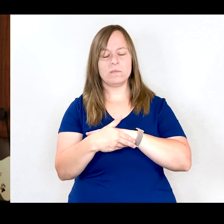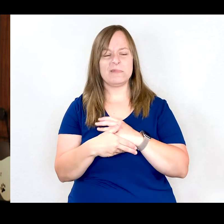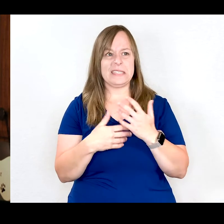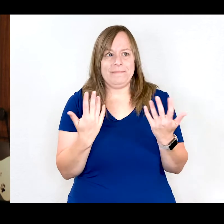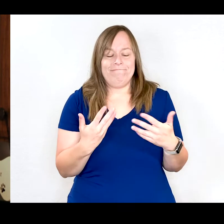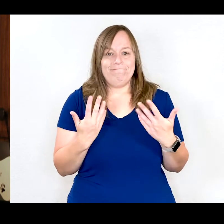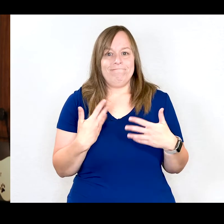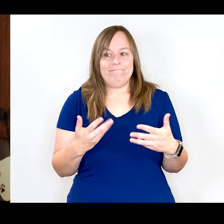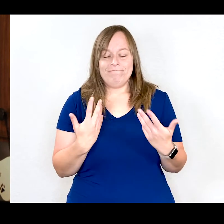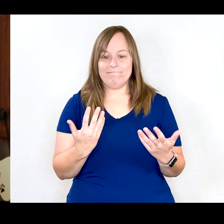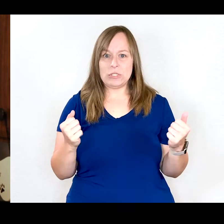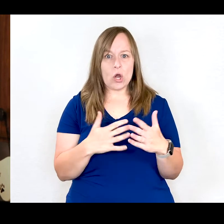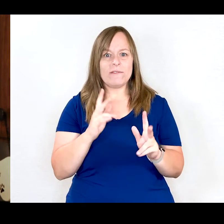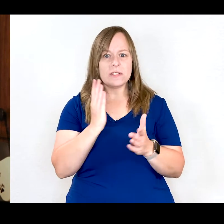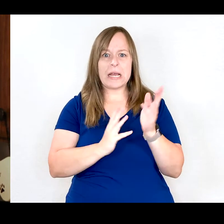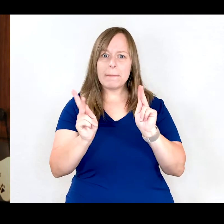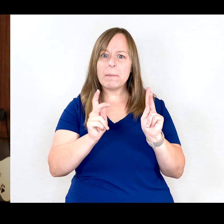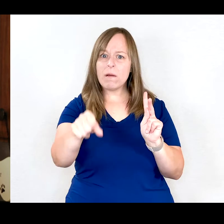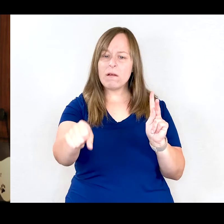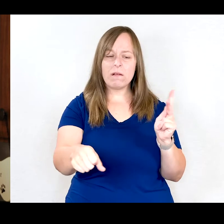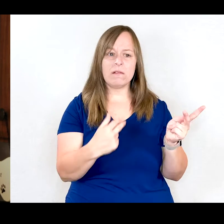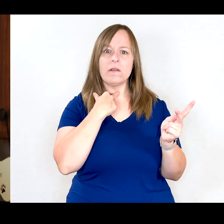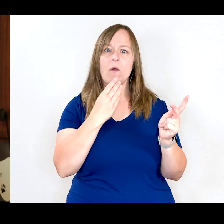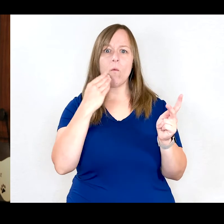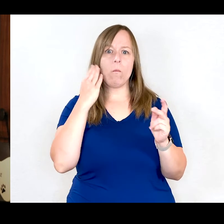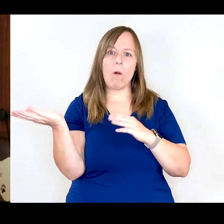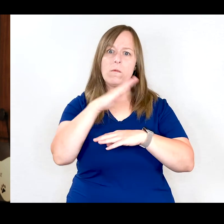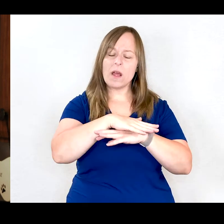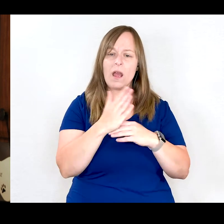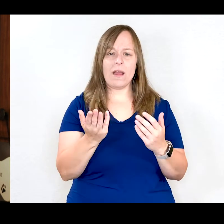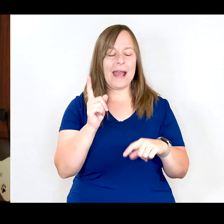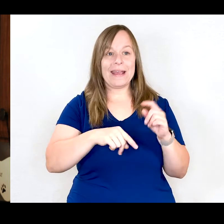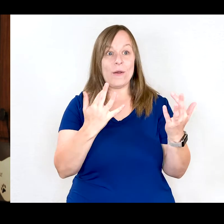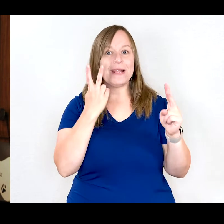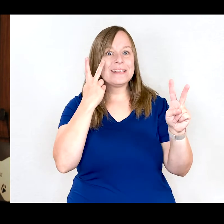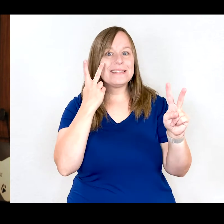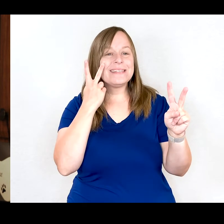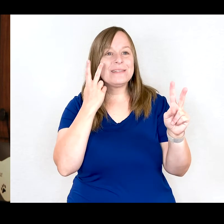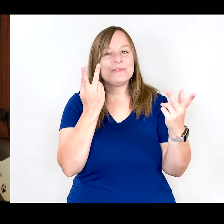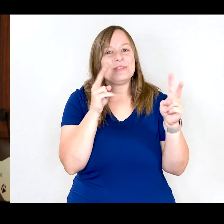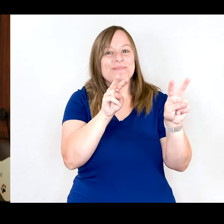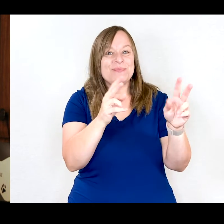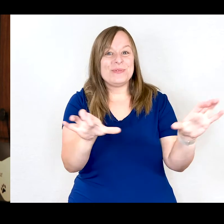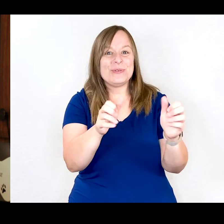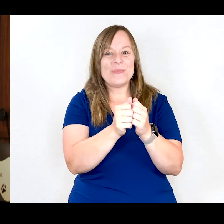all the time can be a little daunting for people. So I just can't wait to see what she's going to accomplish